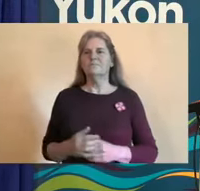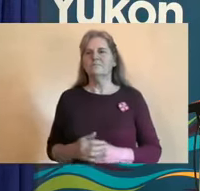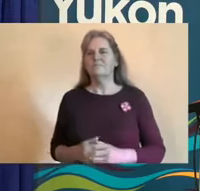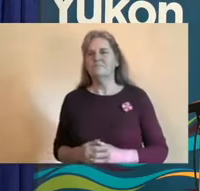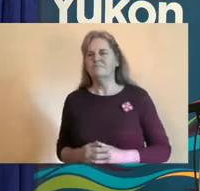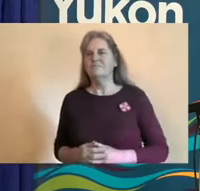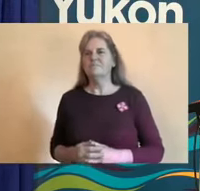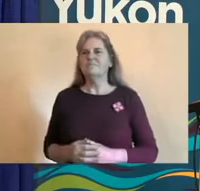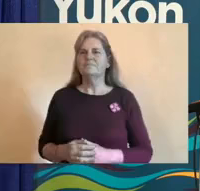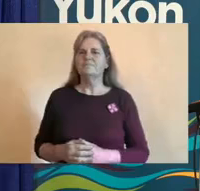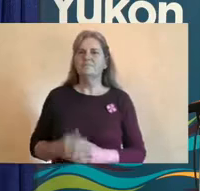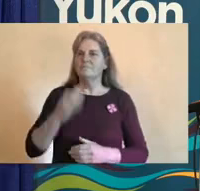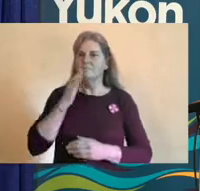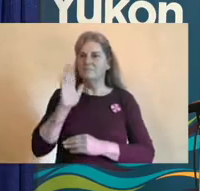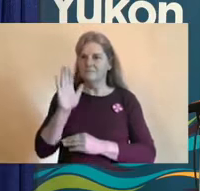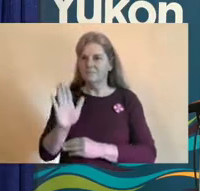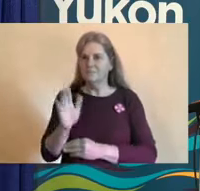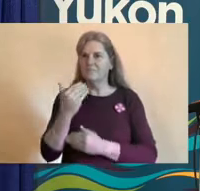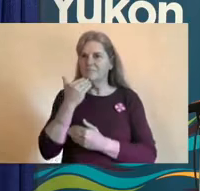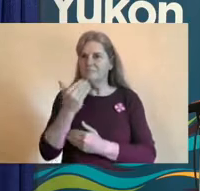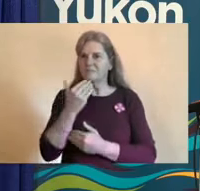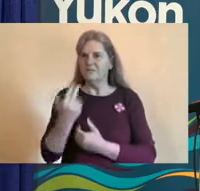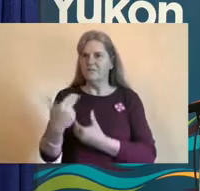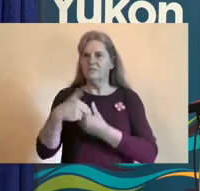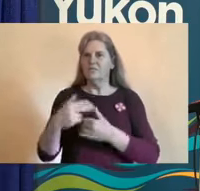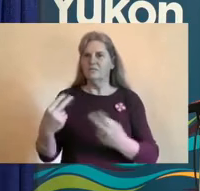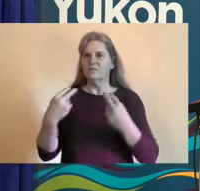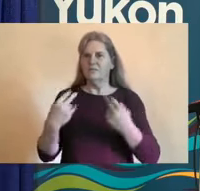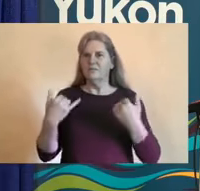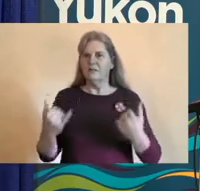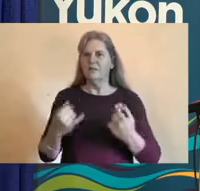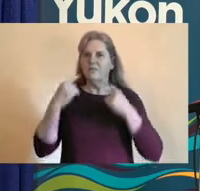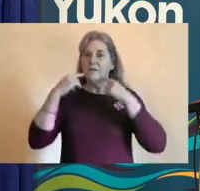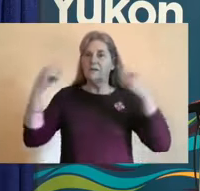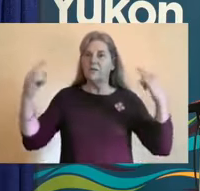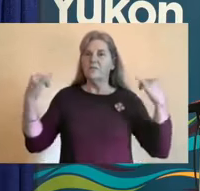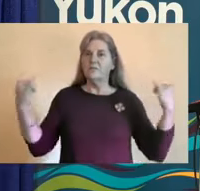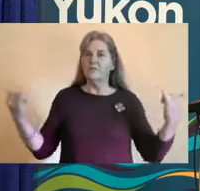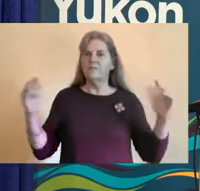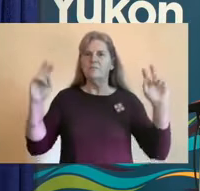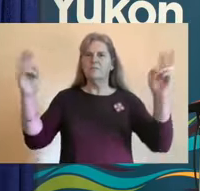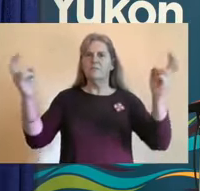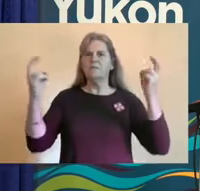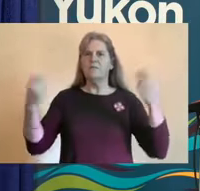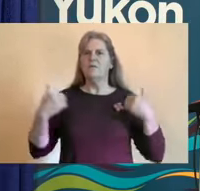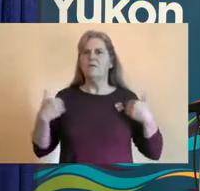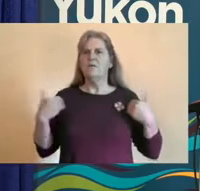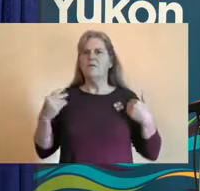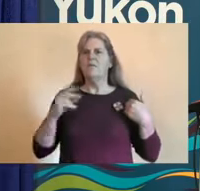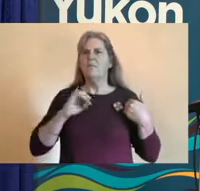Good afternoon, thank you for joining us today for this announcement about a youth panel on climate change.